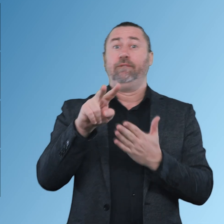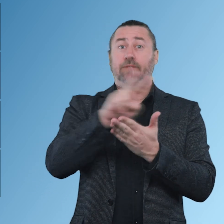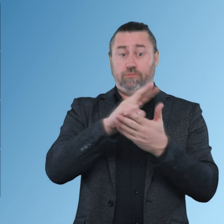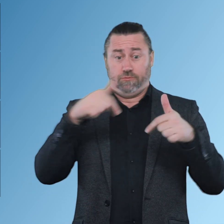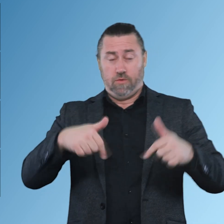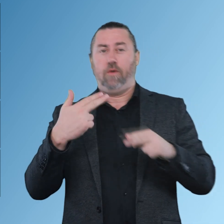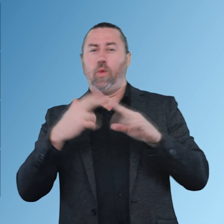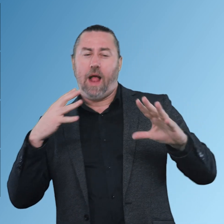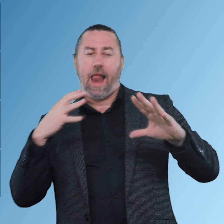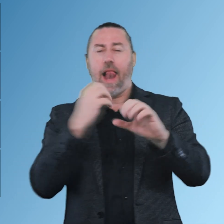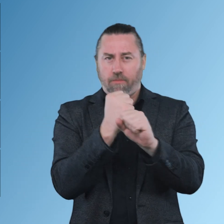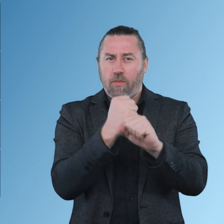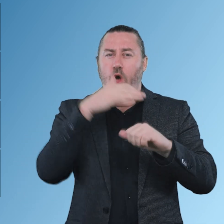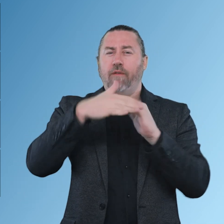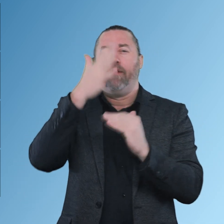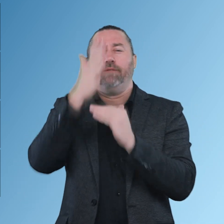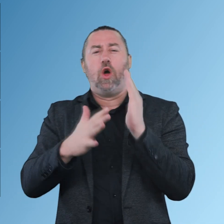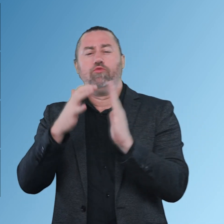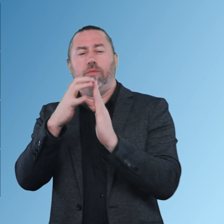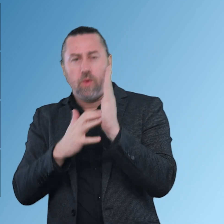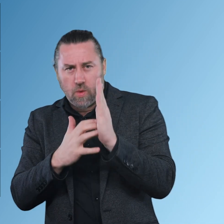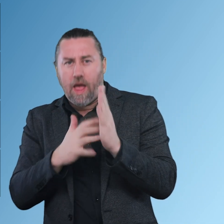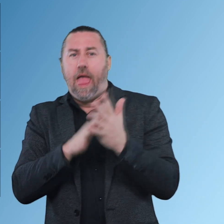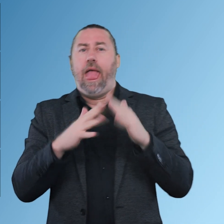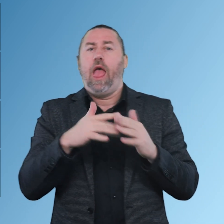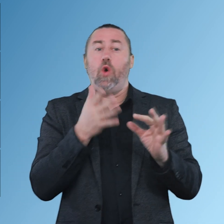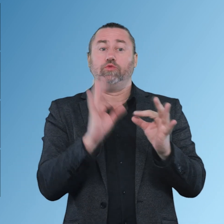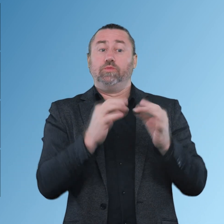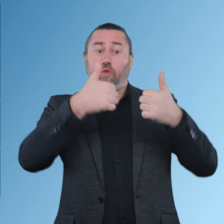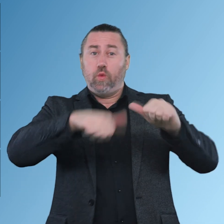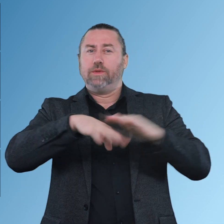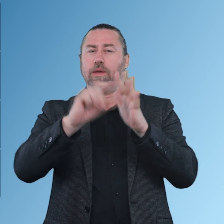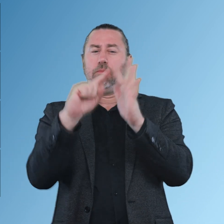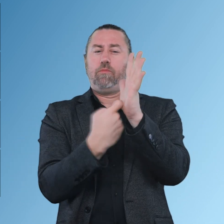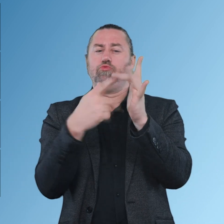from the review of Auslan interpreting service use in primary care.